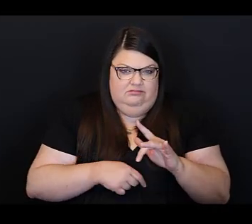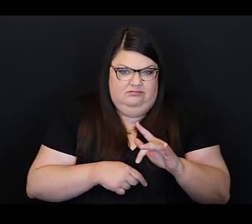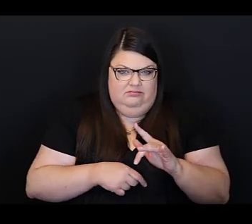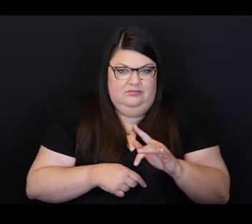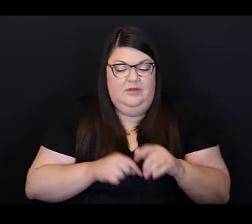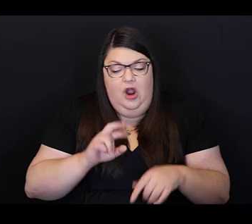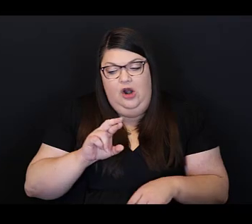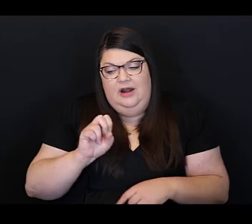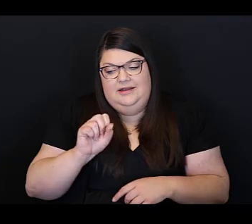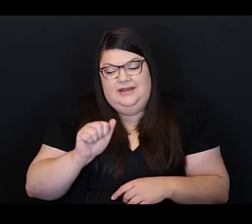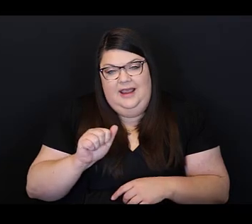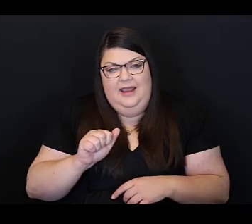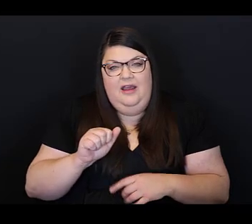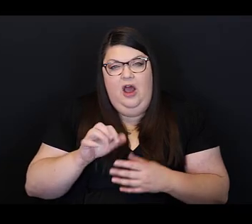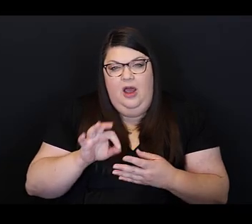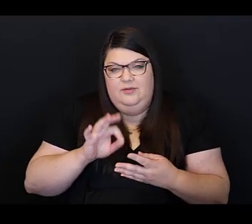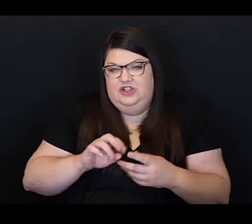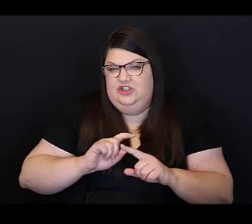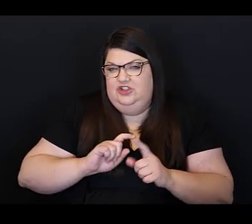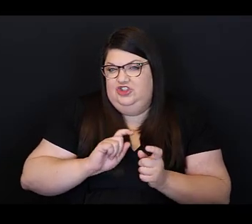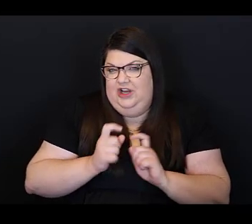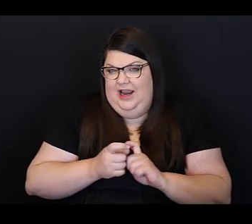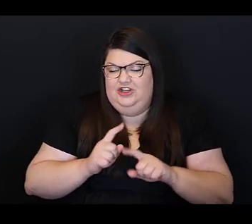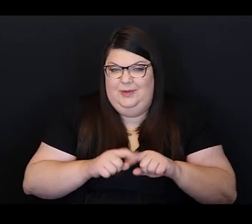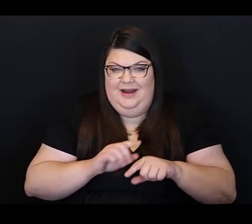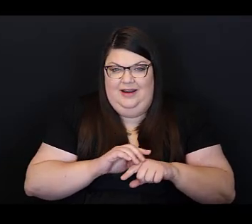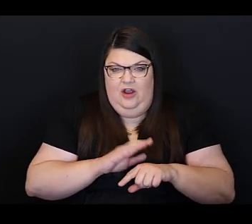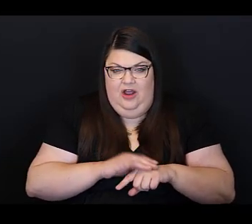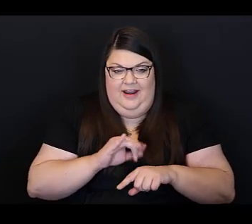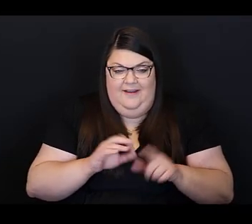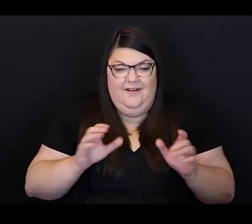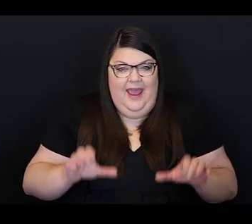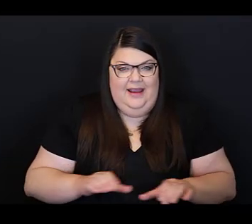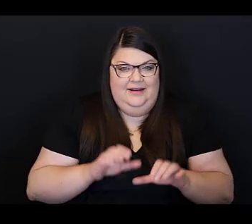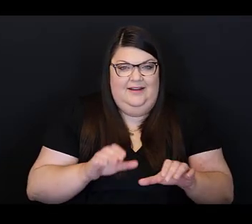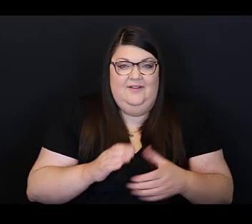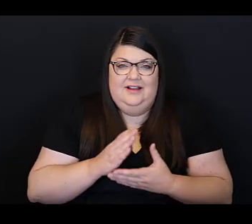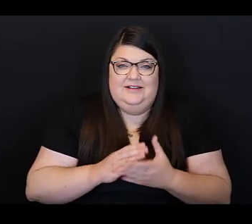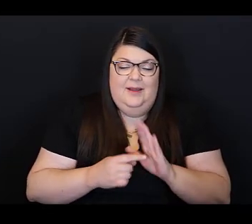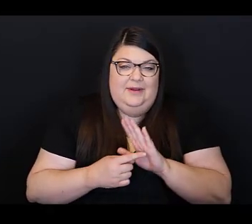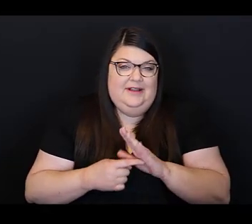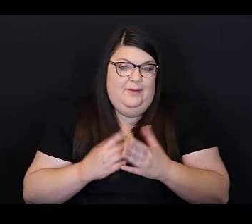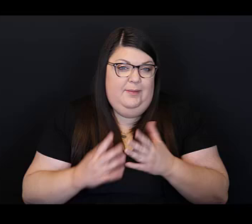grant options change depending on whether they are active. Some examples of options that may appear